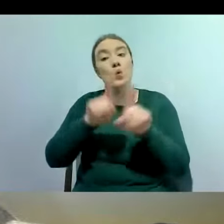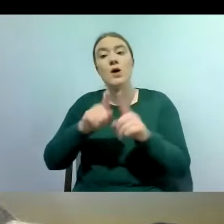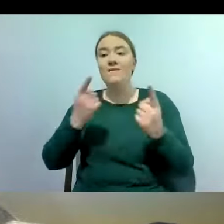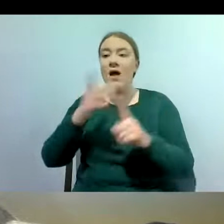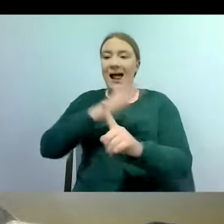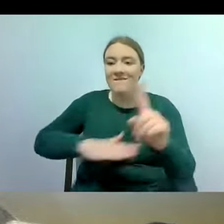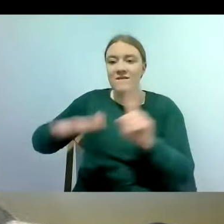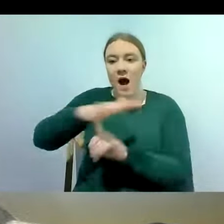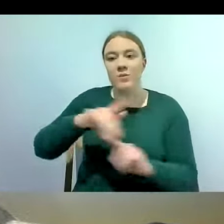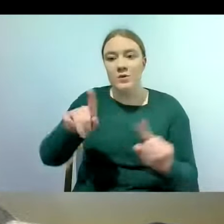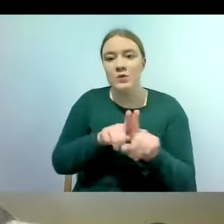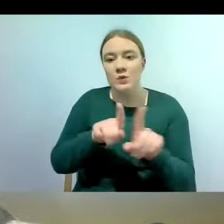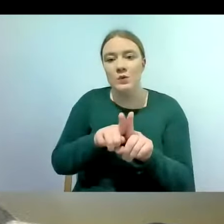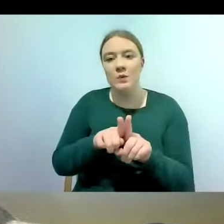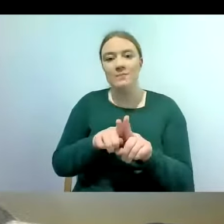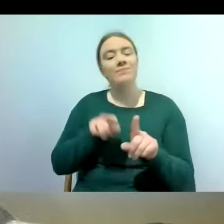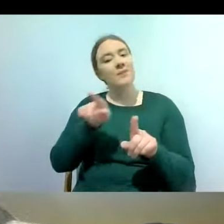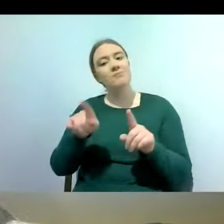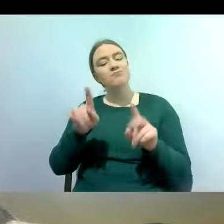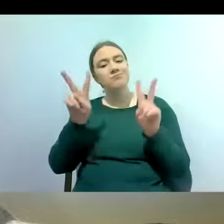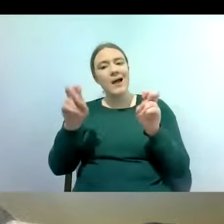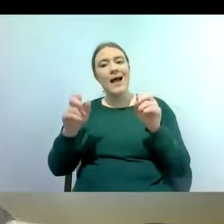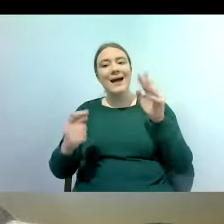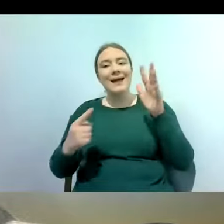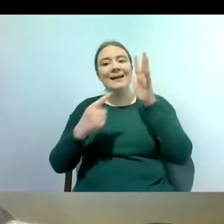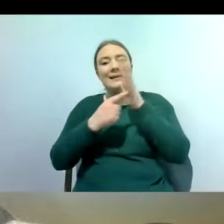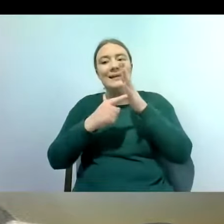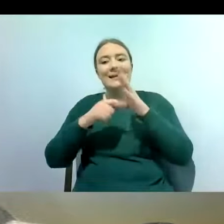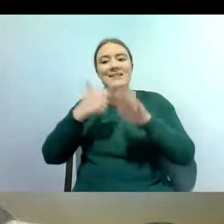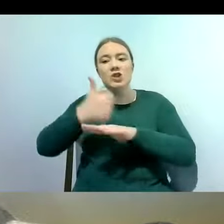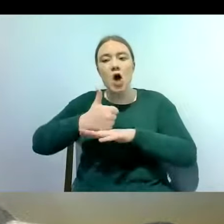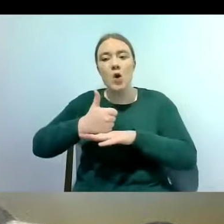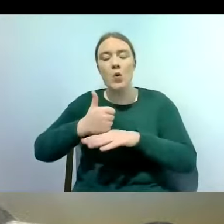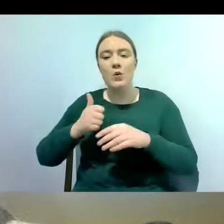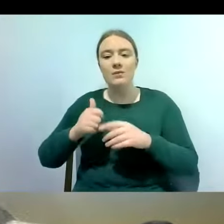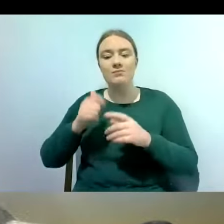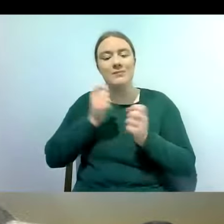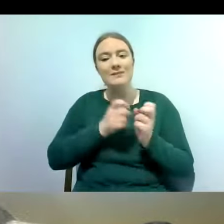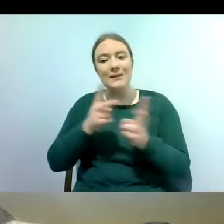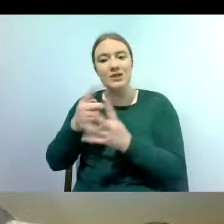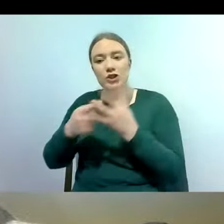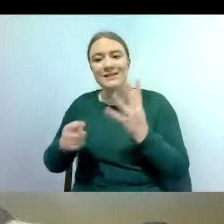they can be known as keystone species um where they exist in large numbers and this image here